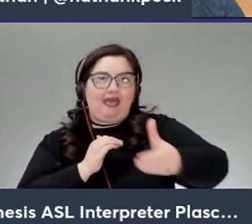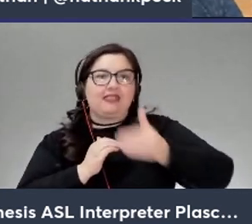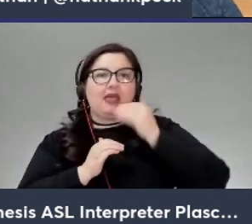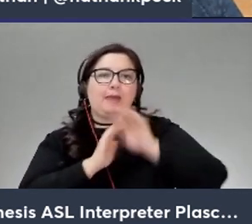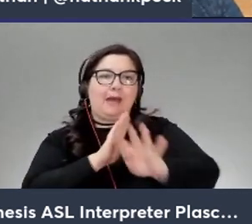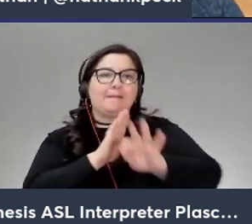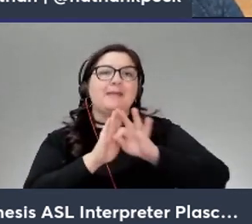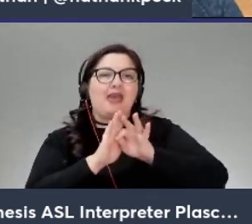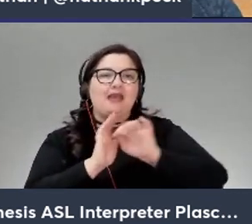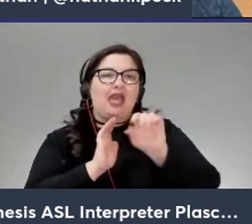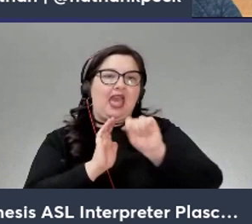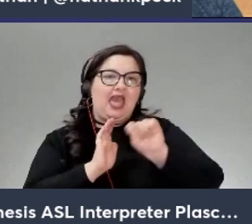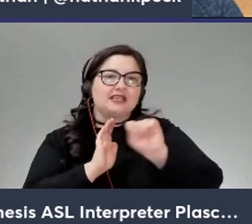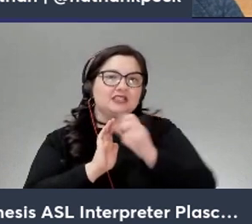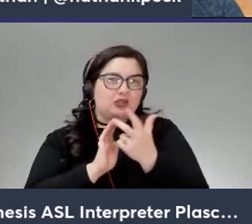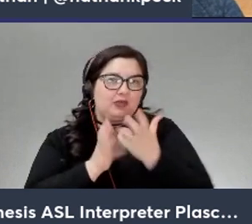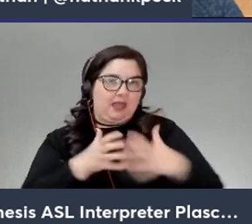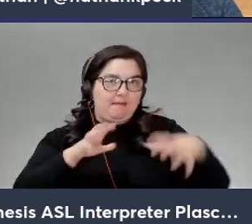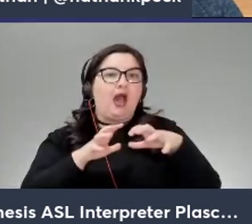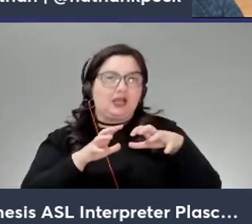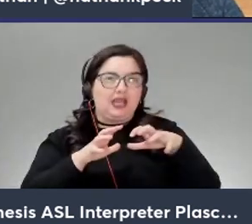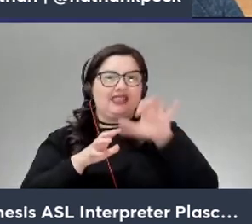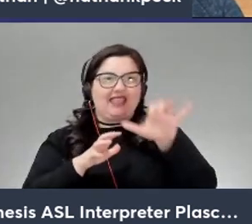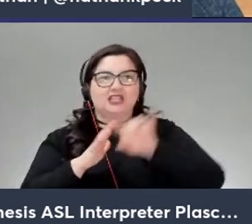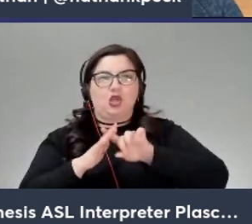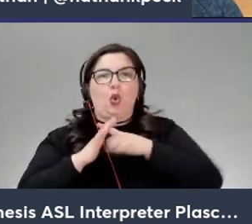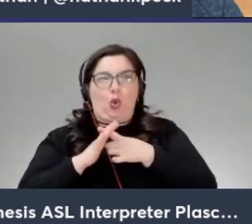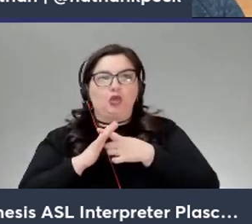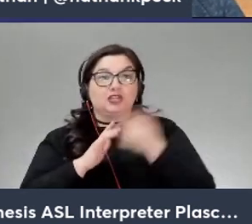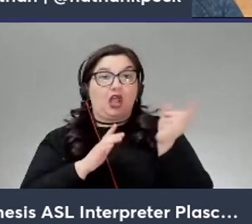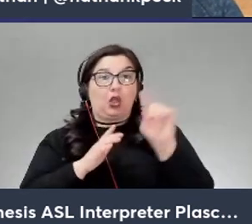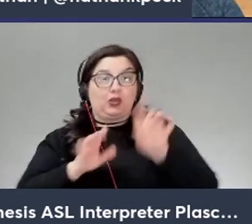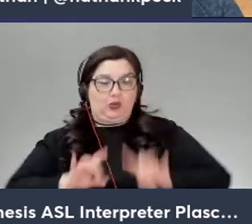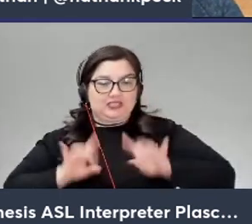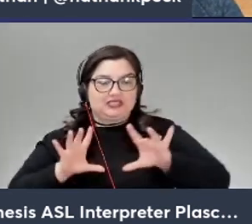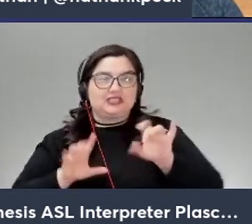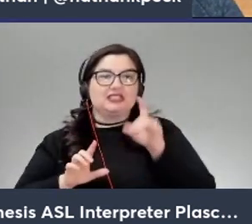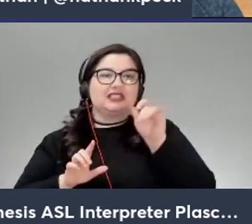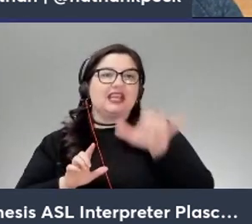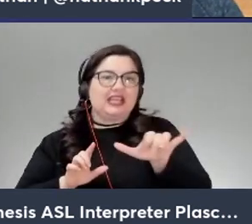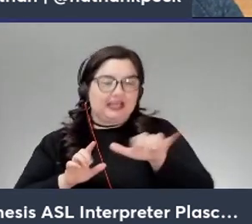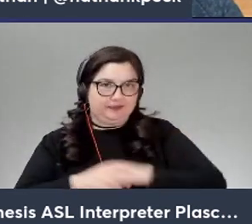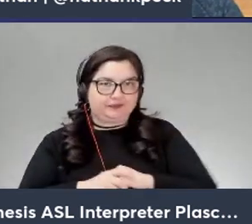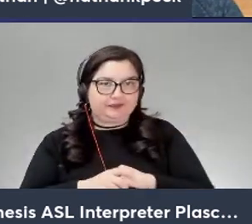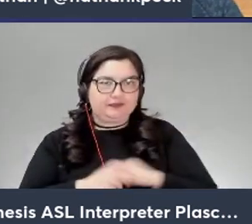That's also located in Sydney. Compress things automatically. I'm just gonna leave basically everything else the same.